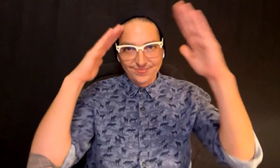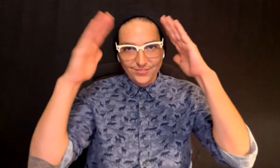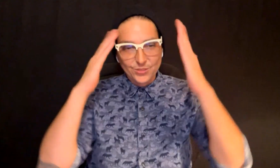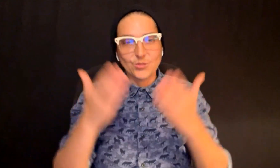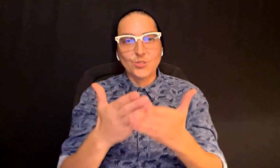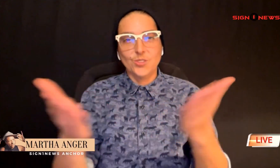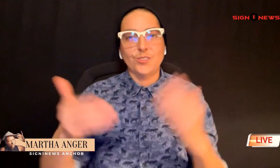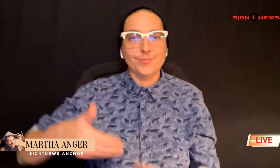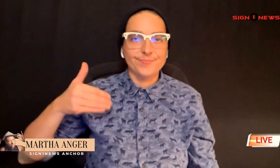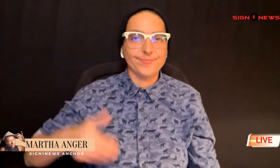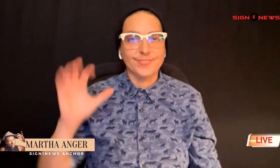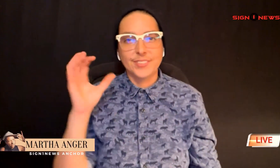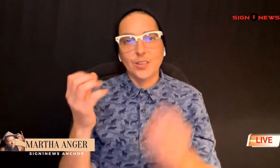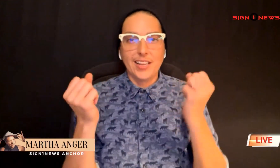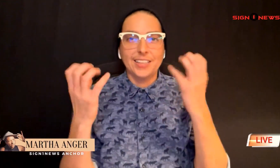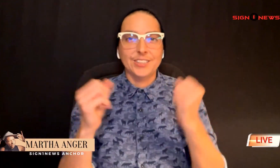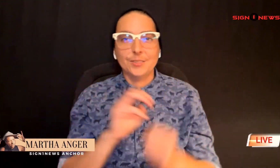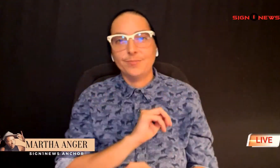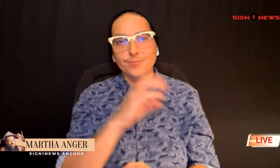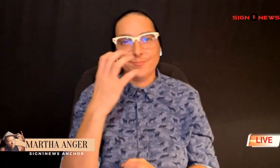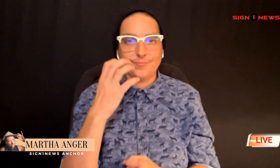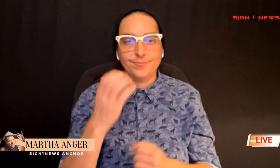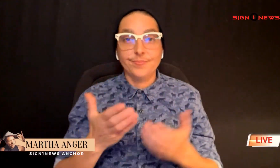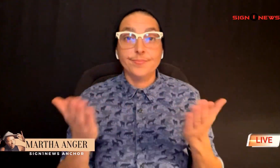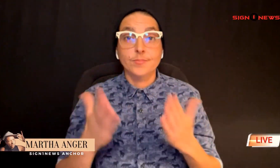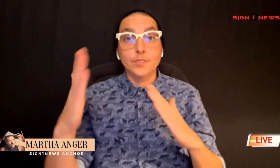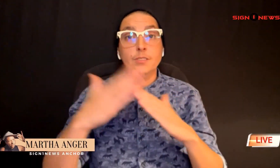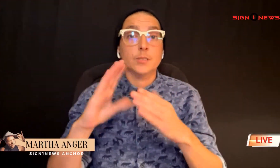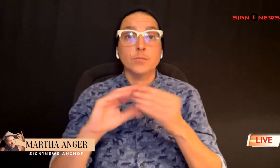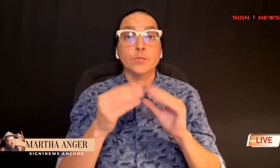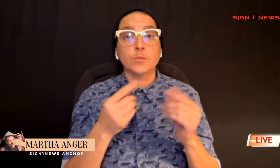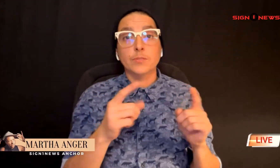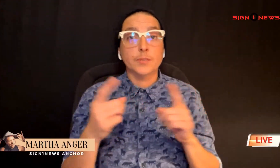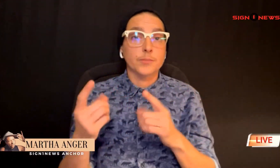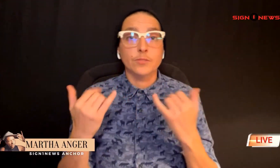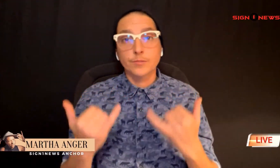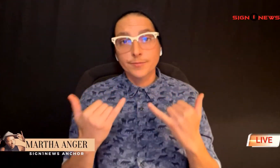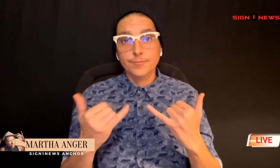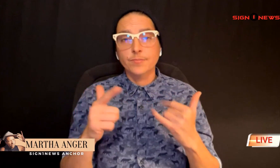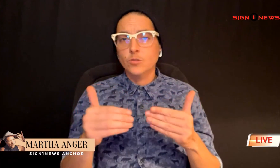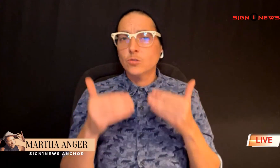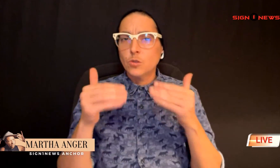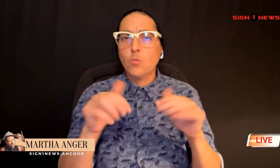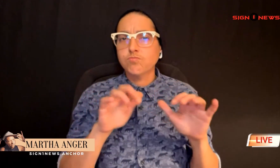Hello everyone. I'm Simon 1 news. Anchor Martha anger. Here's a quick look at the